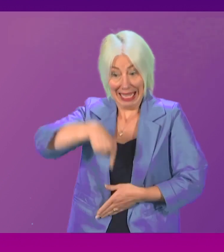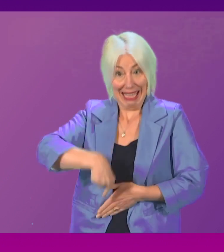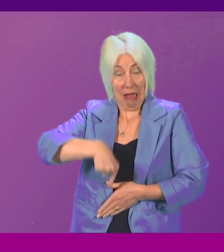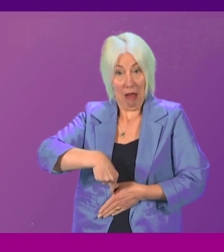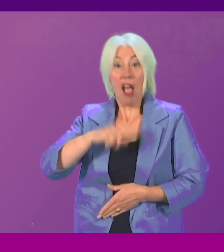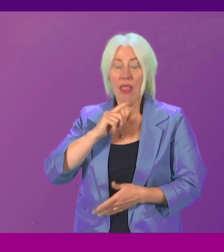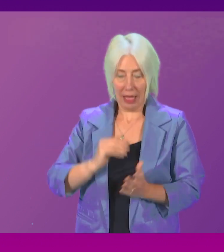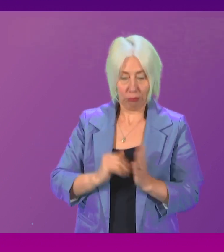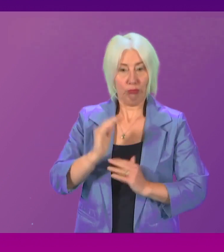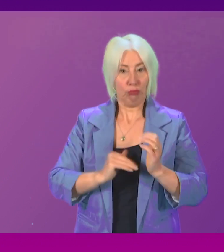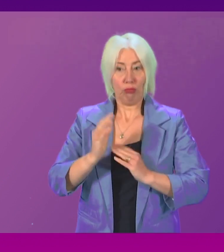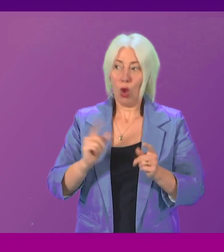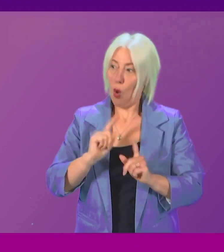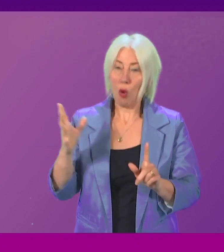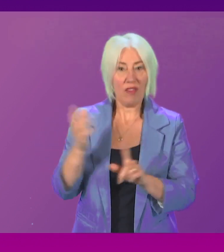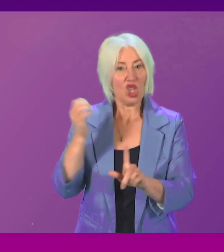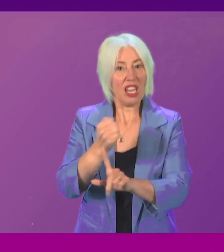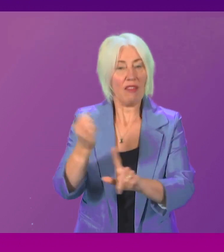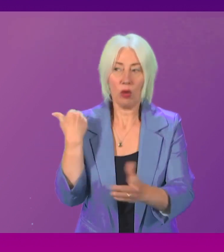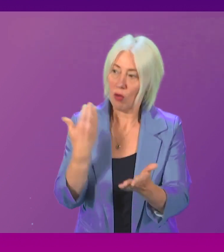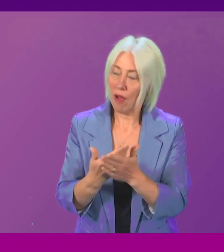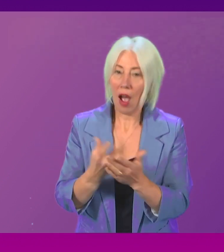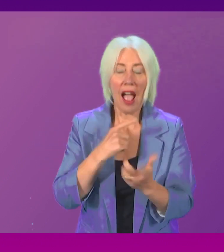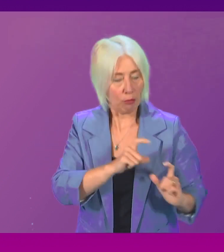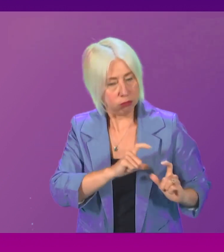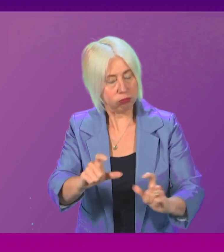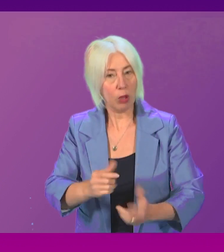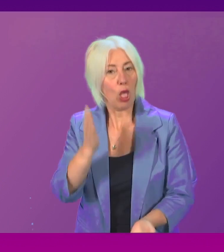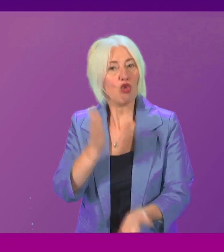that record, and they will continue to retain the trust of the Scottish people.